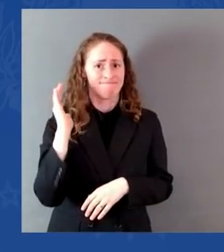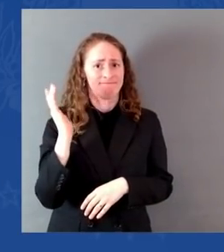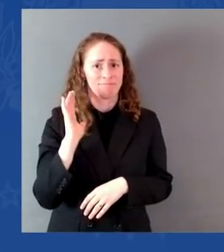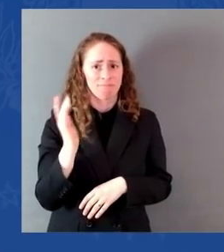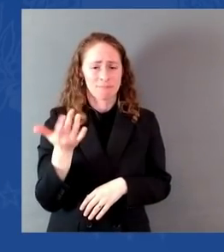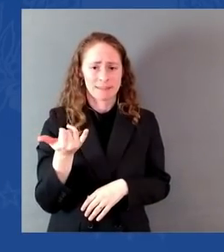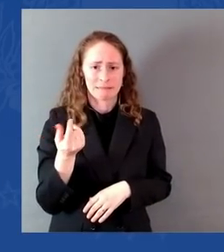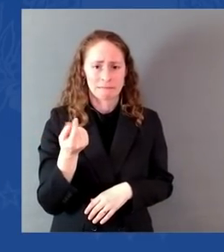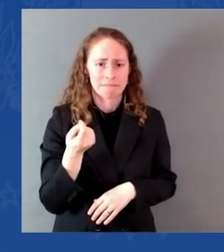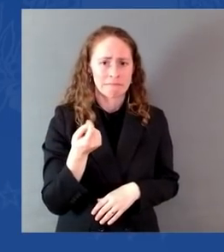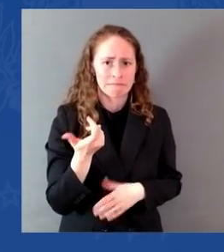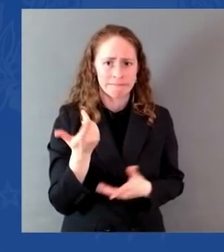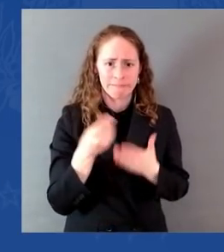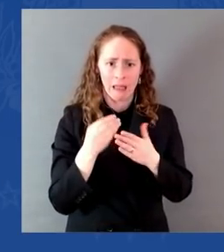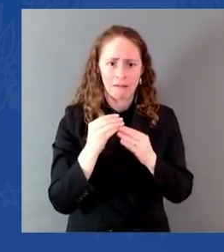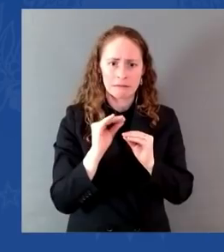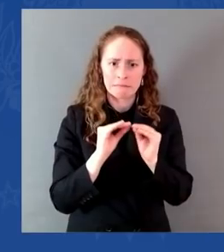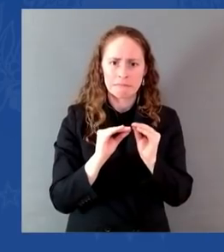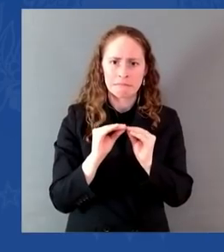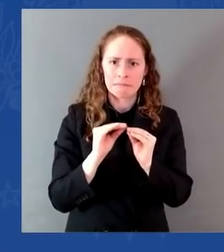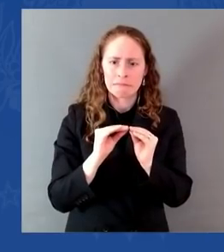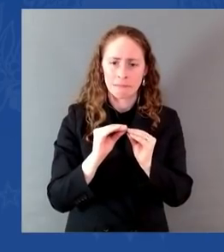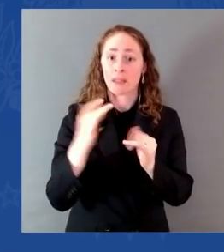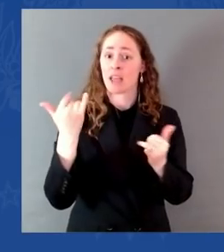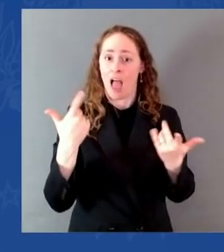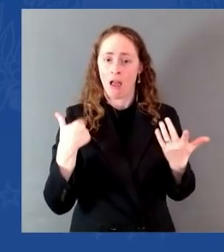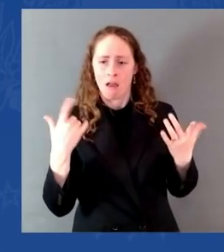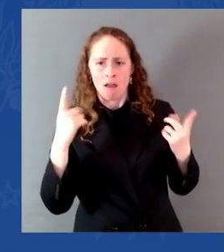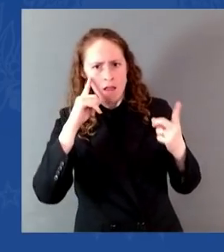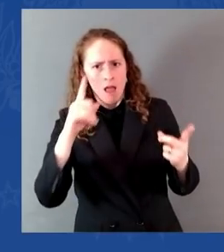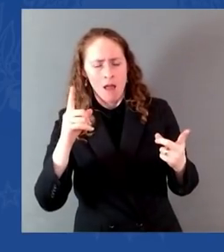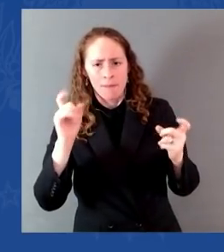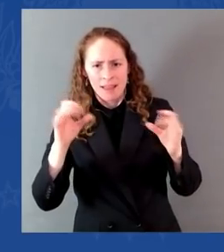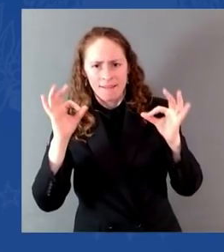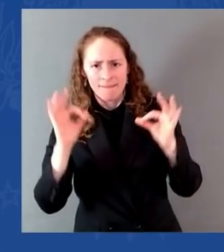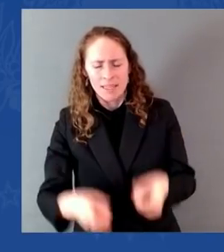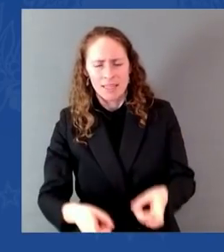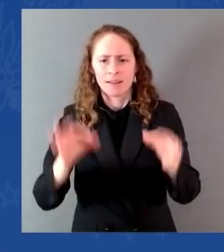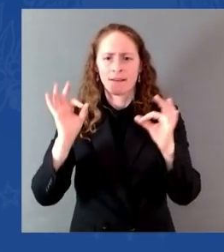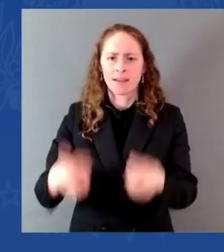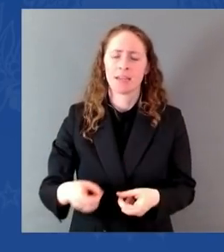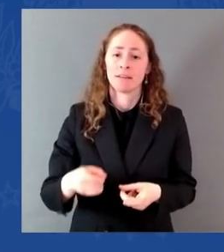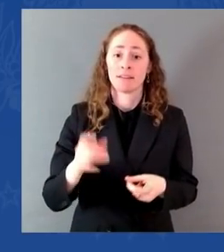because of global warming. Pray God it won't get worse. So, you got to build that highway a couple feet higher.